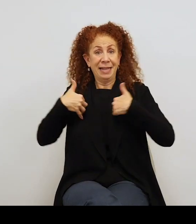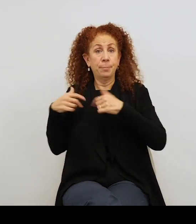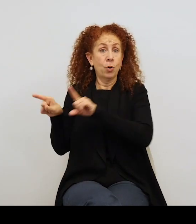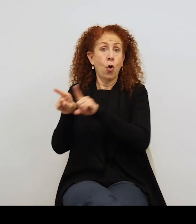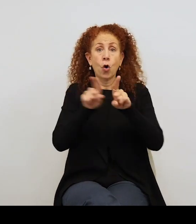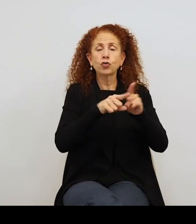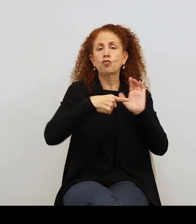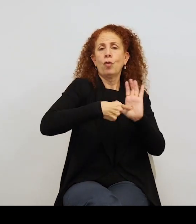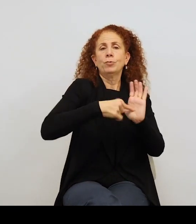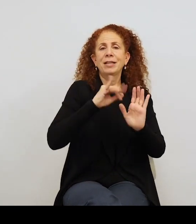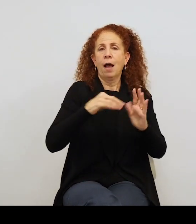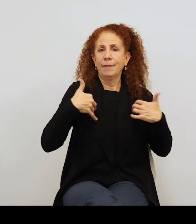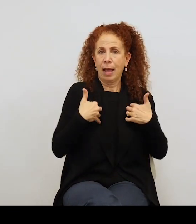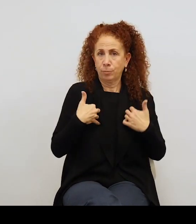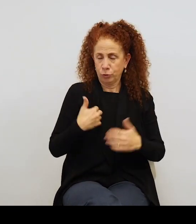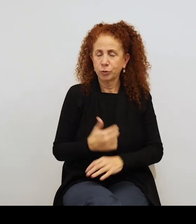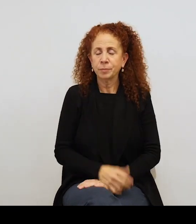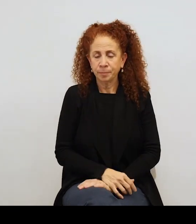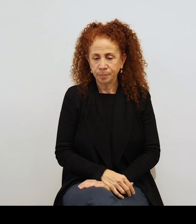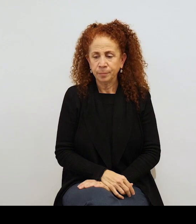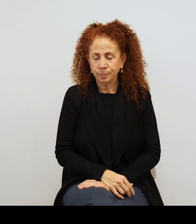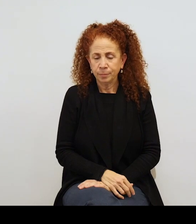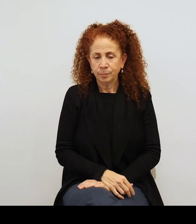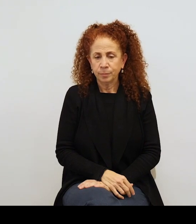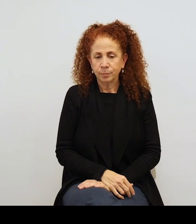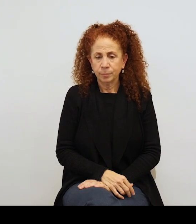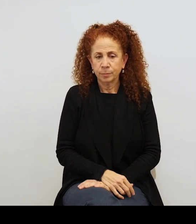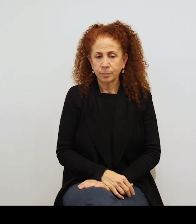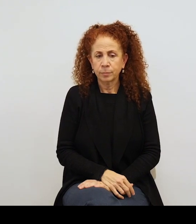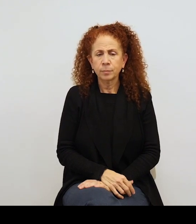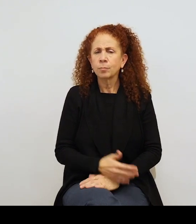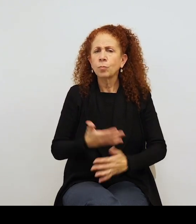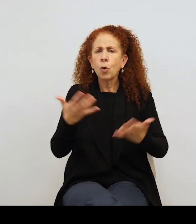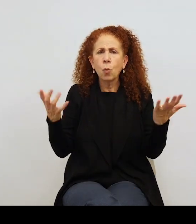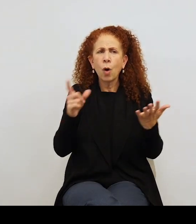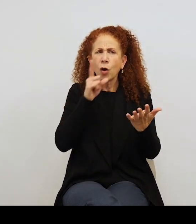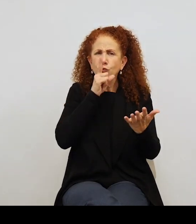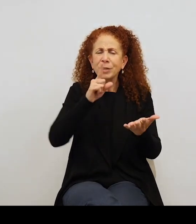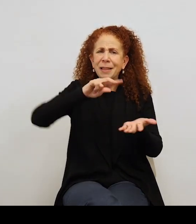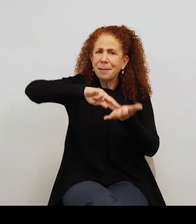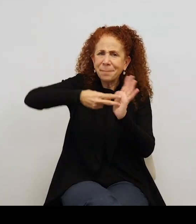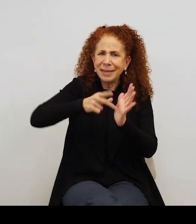representations of them. But what, really, their meaning is--